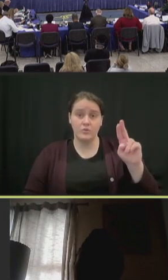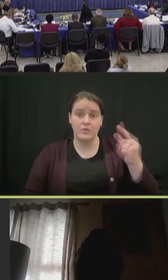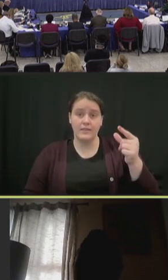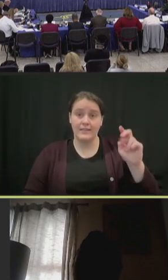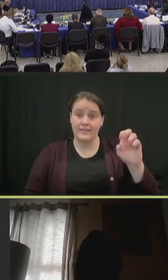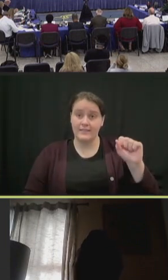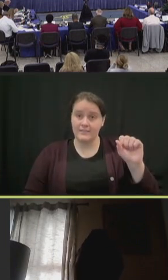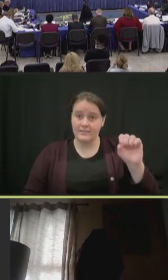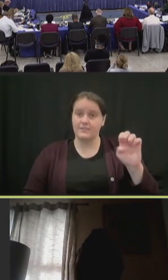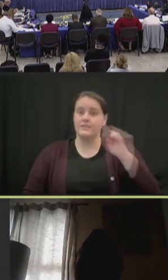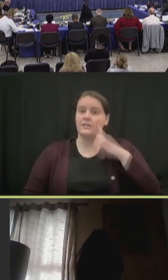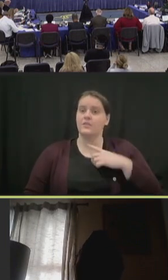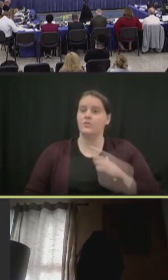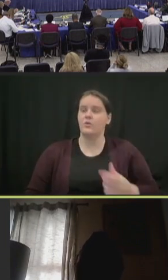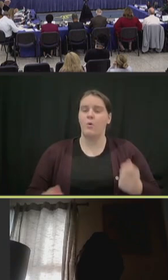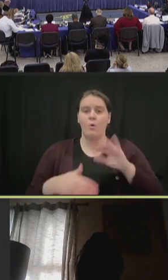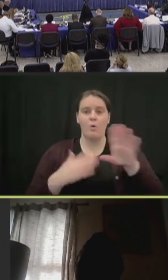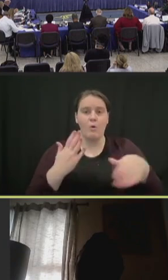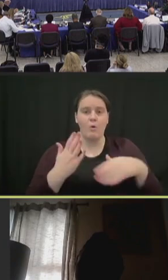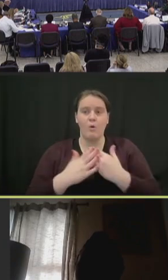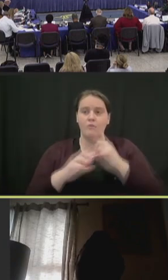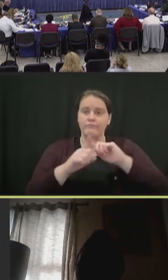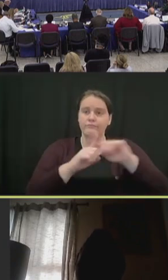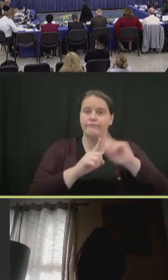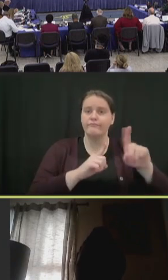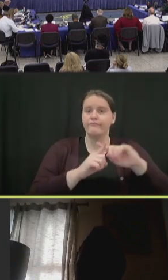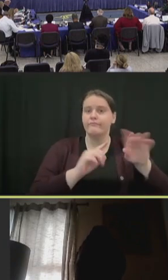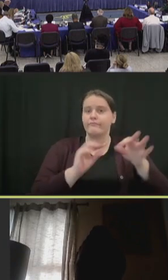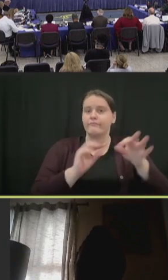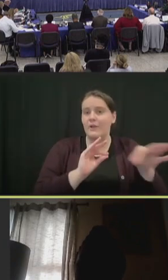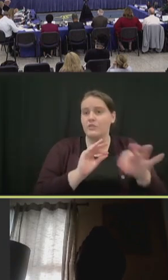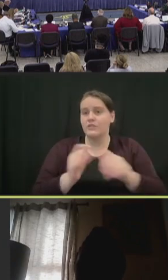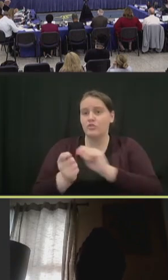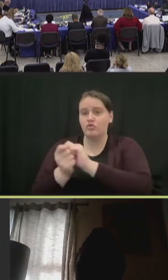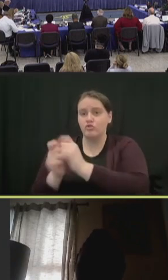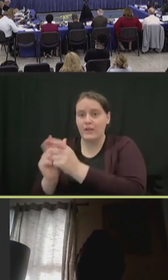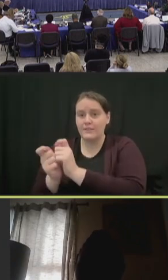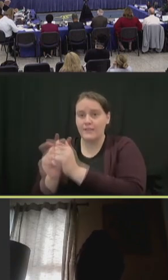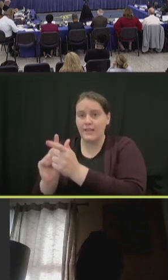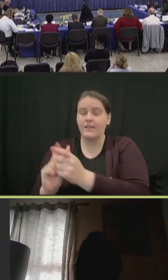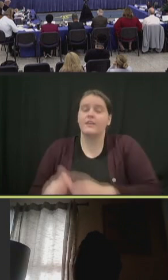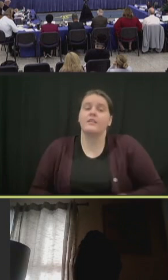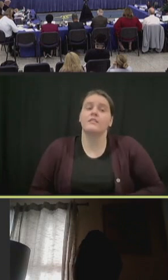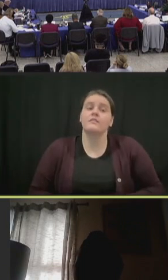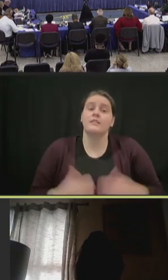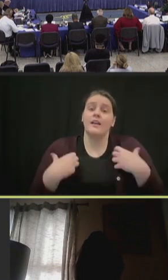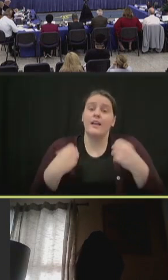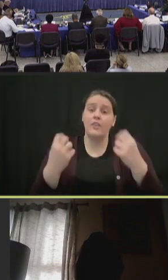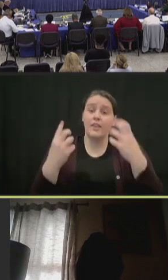translated in different languages. And the health education room is branded for migrants to be able